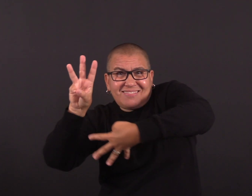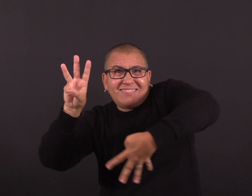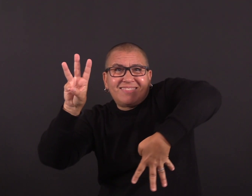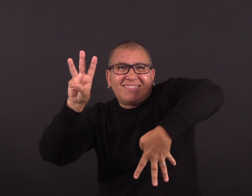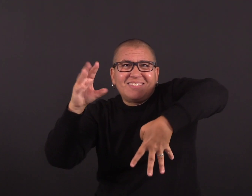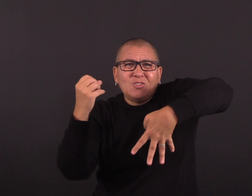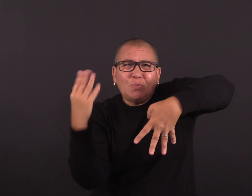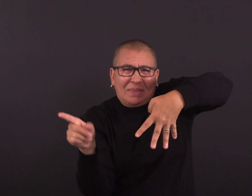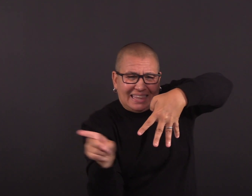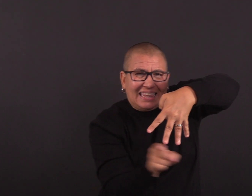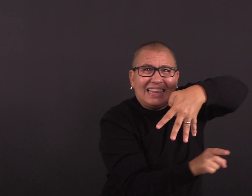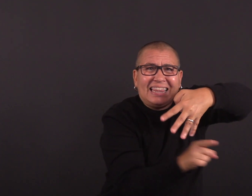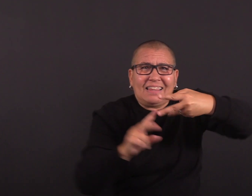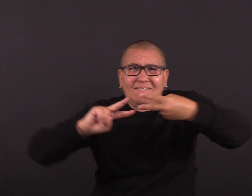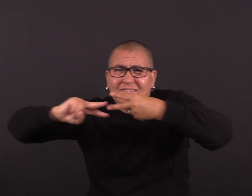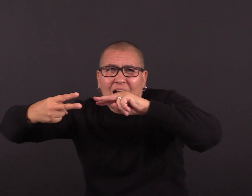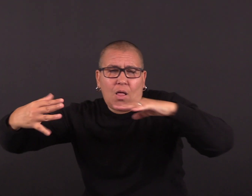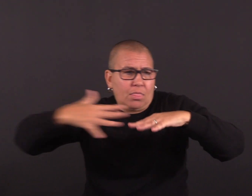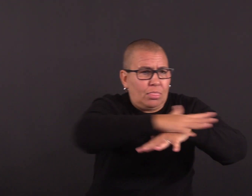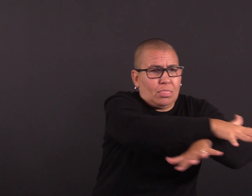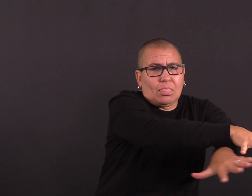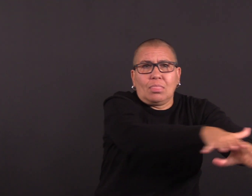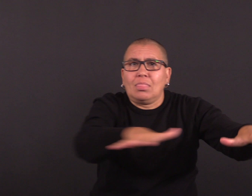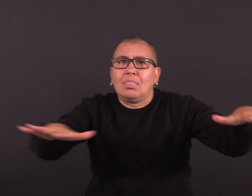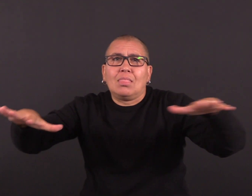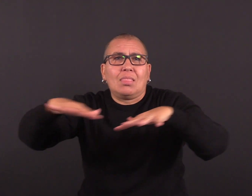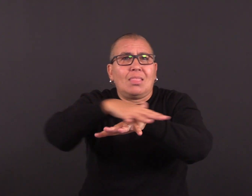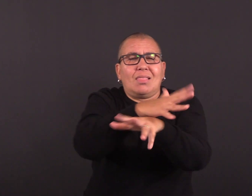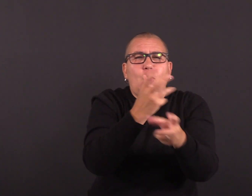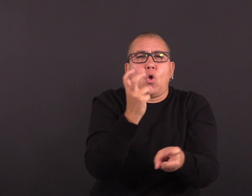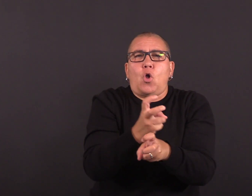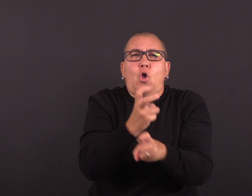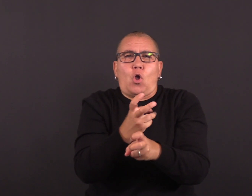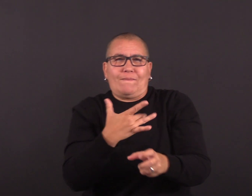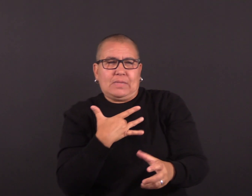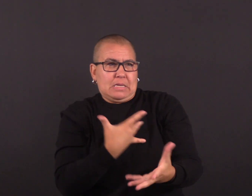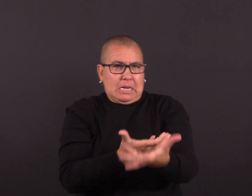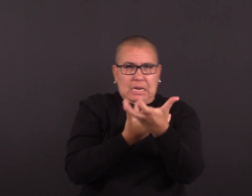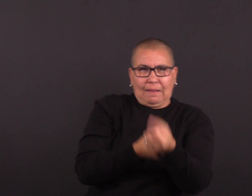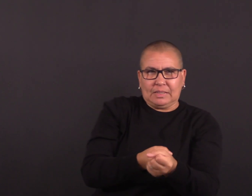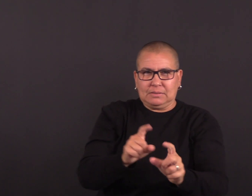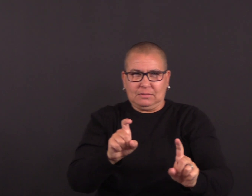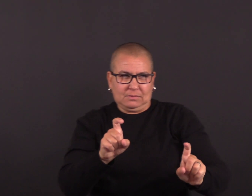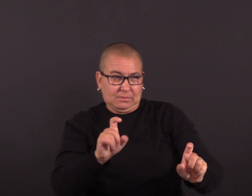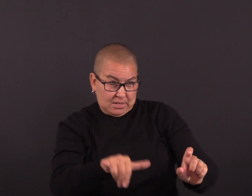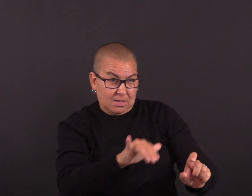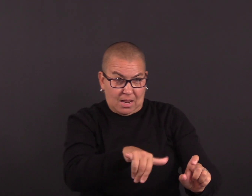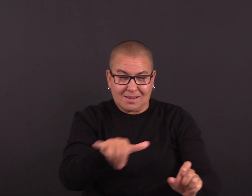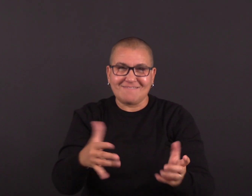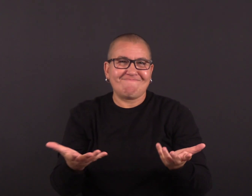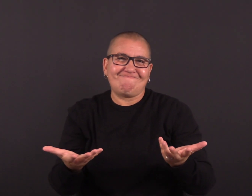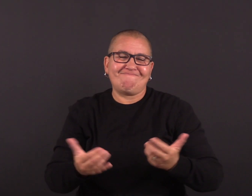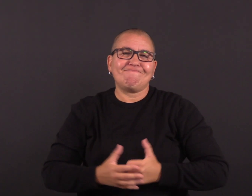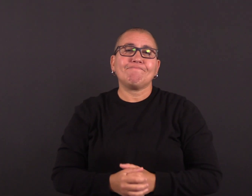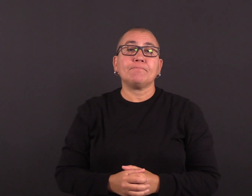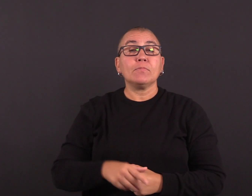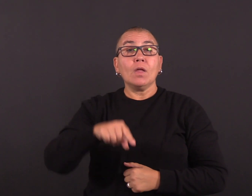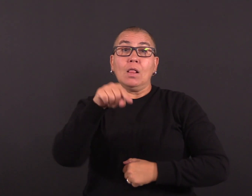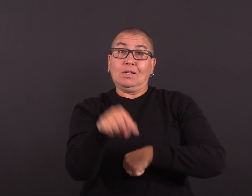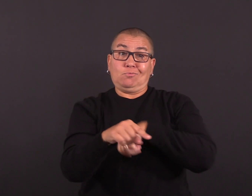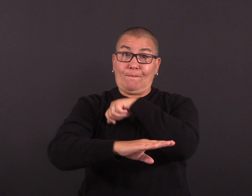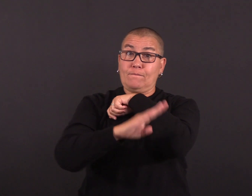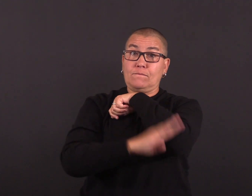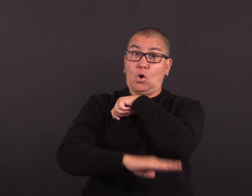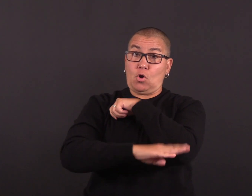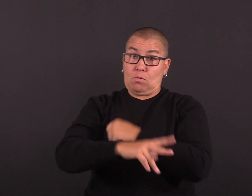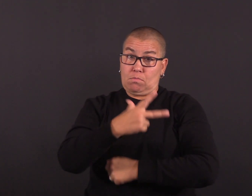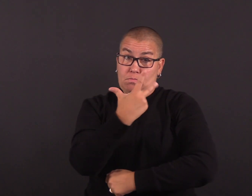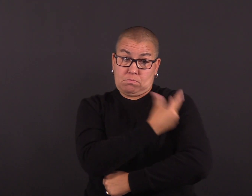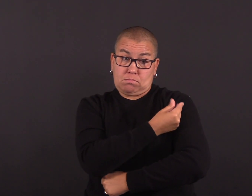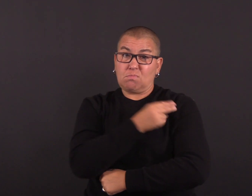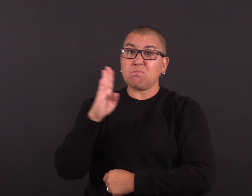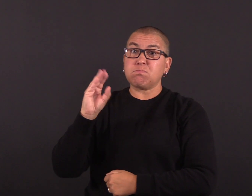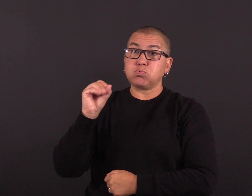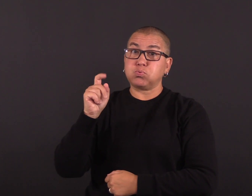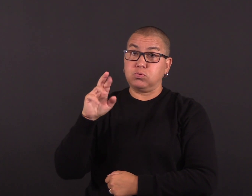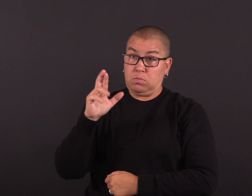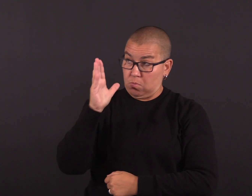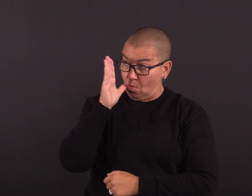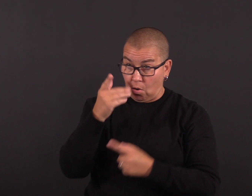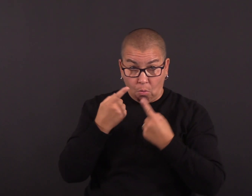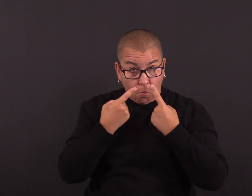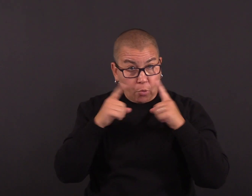of some tests, if it grows more prevalent. U.K.health authorities said it was "unreliable